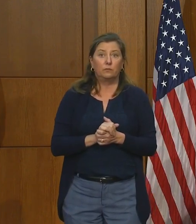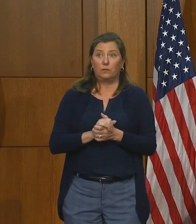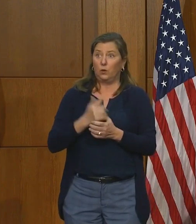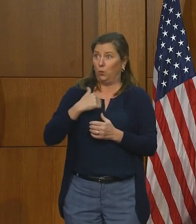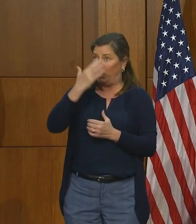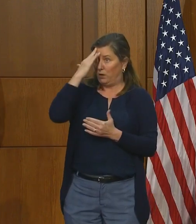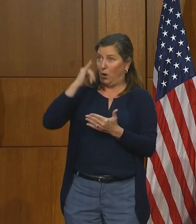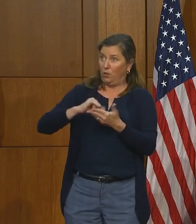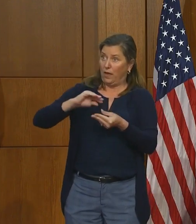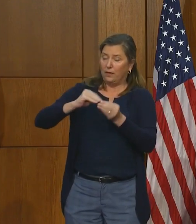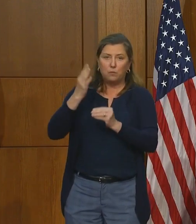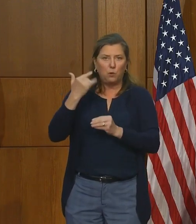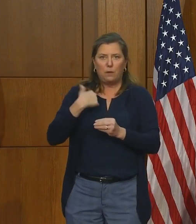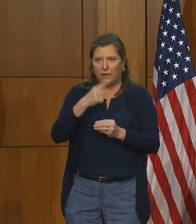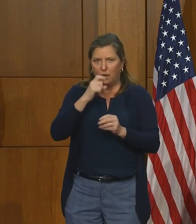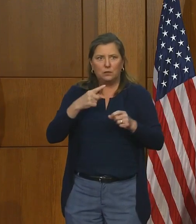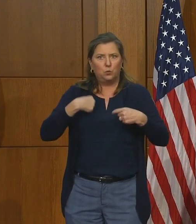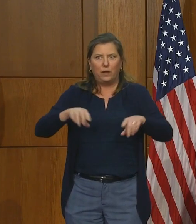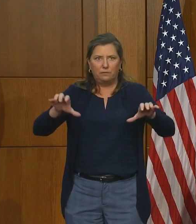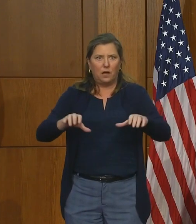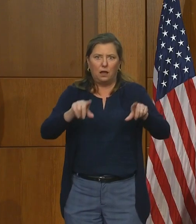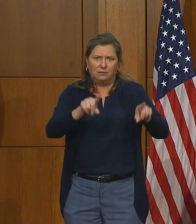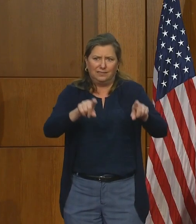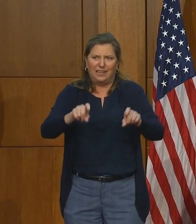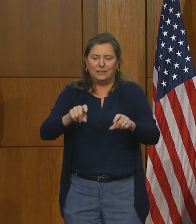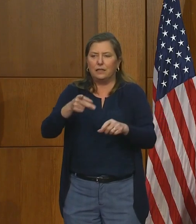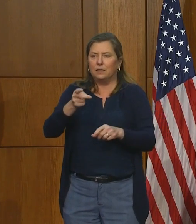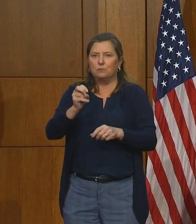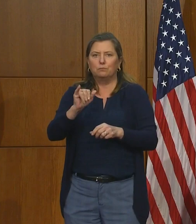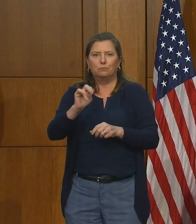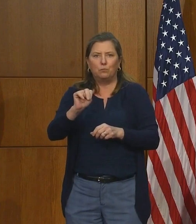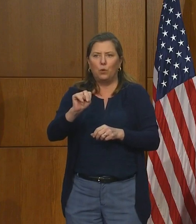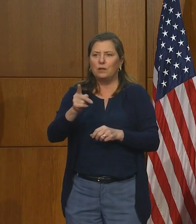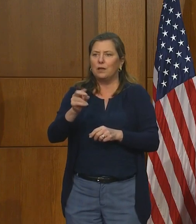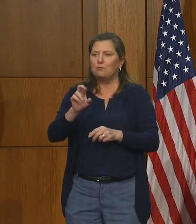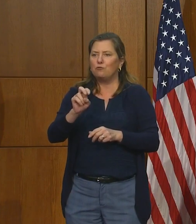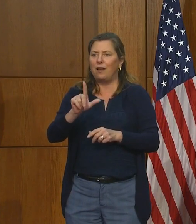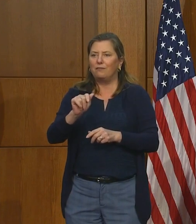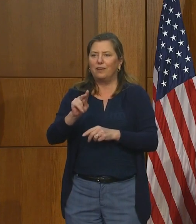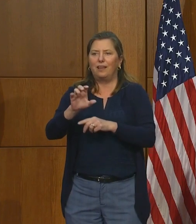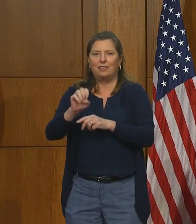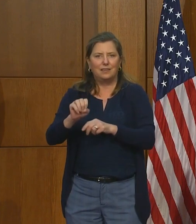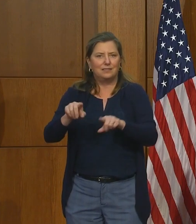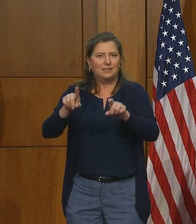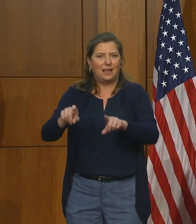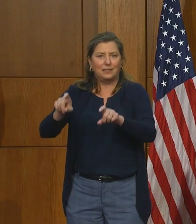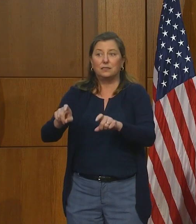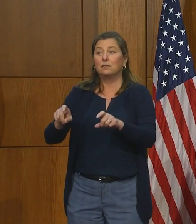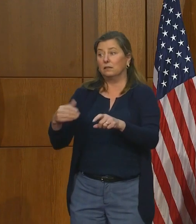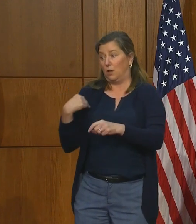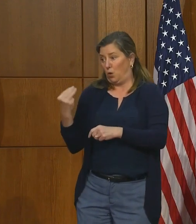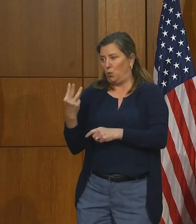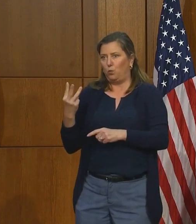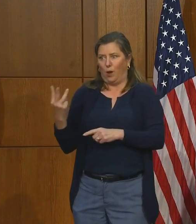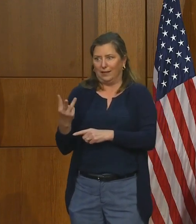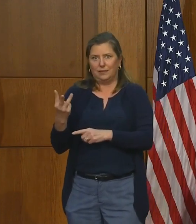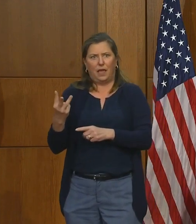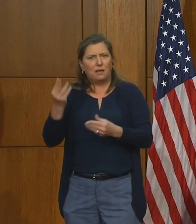YOUR WORD FOR. YEAH TO CHECK. OF IS BECAUSE WE HAVE DONE WE HAVE CONDUCTED POINT